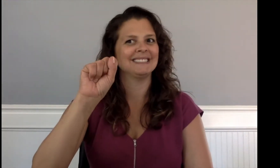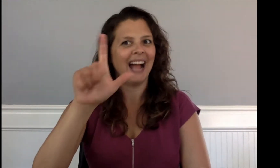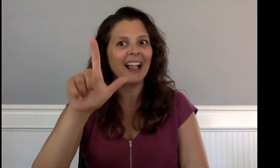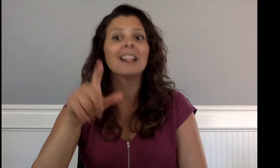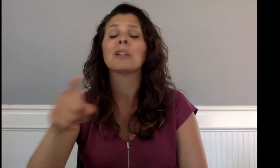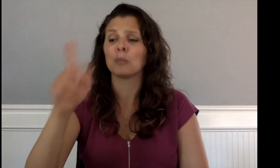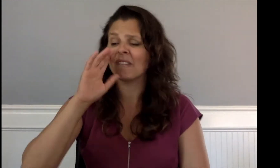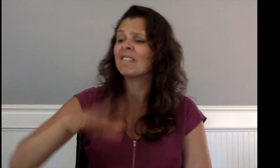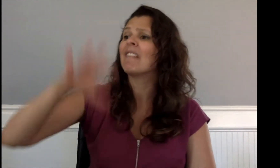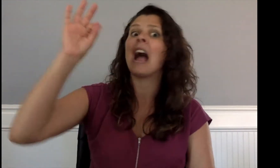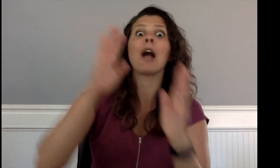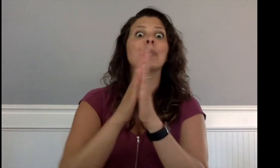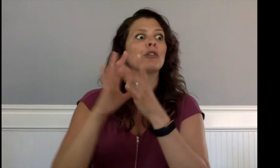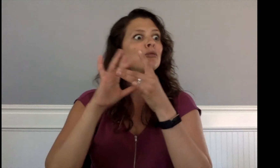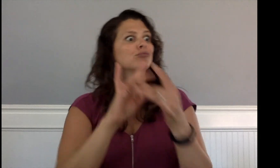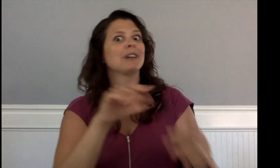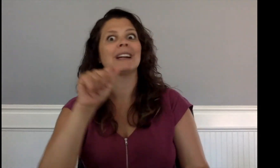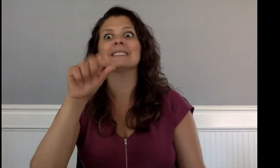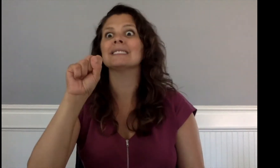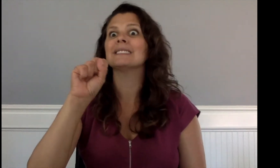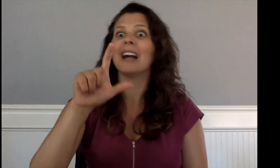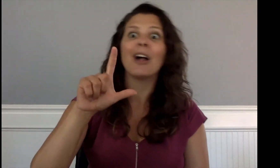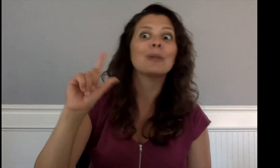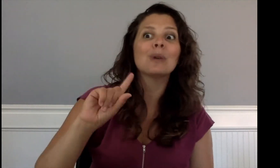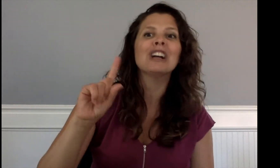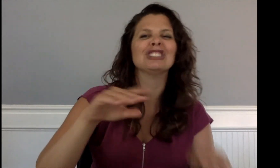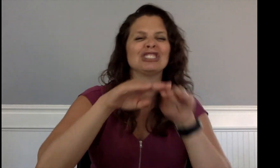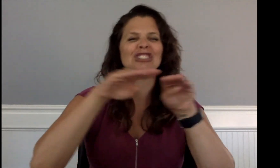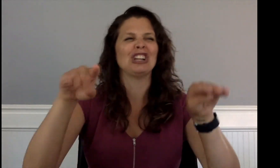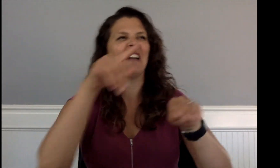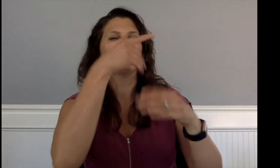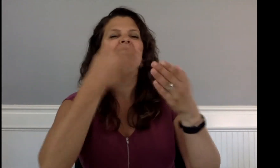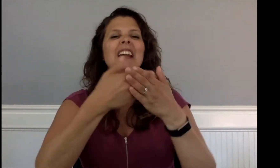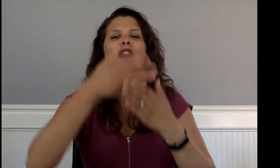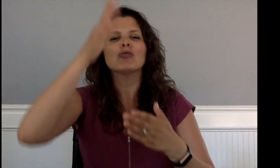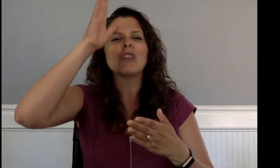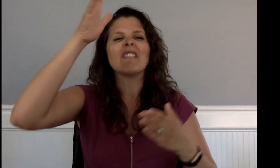decimal number for American Sign Language. You'll find the book "ASL? You Can!" on the shelves by the